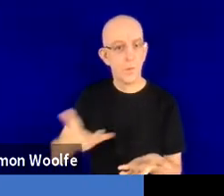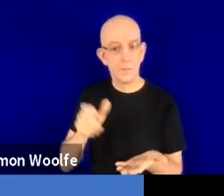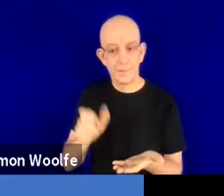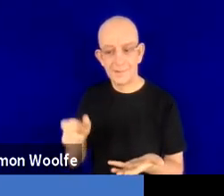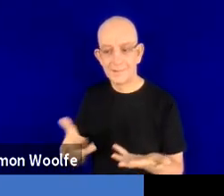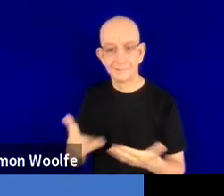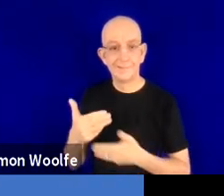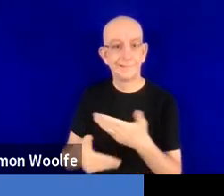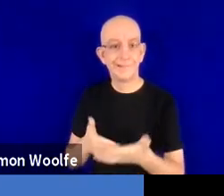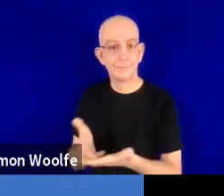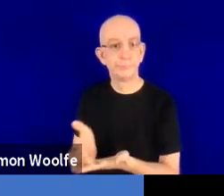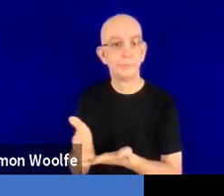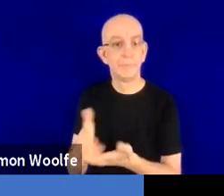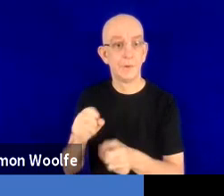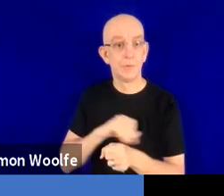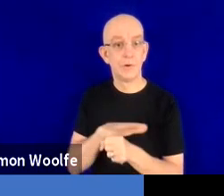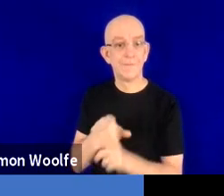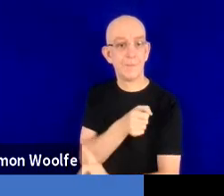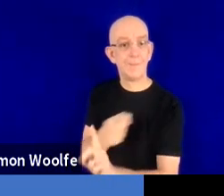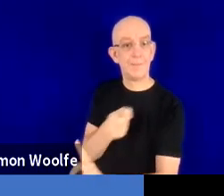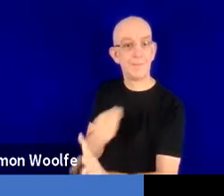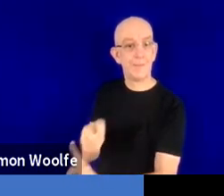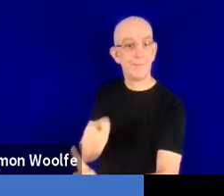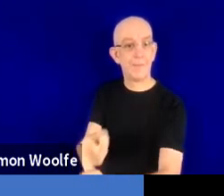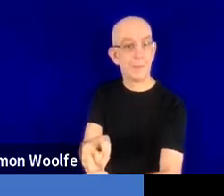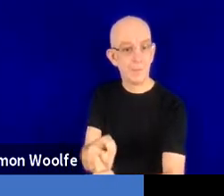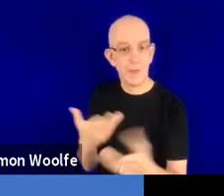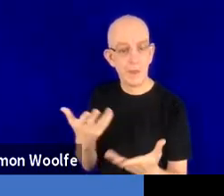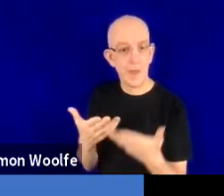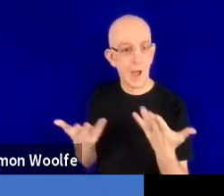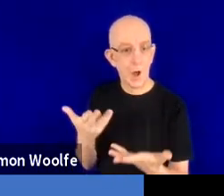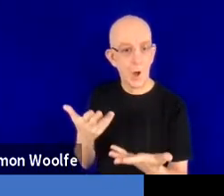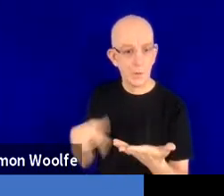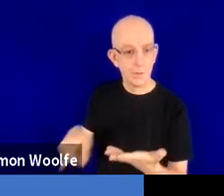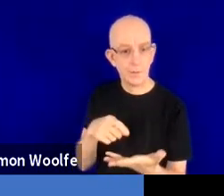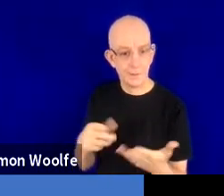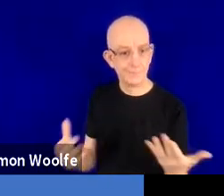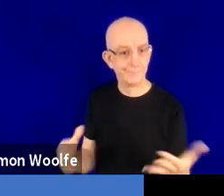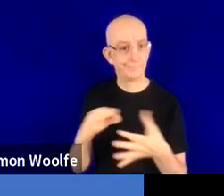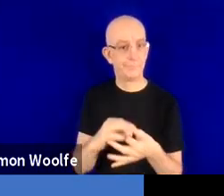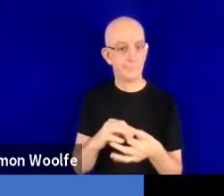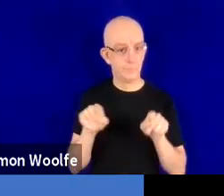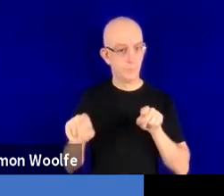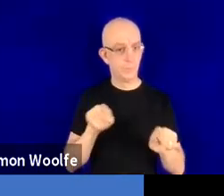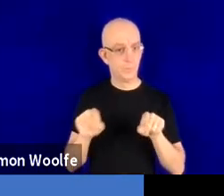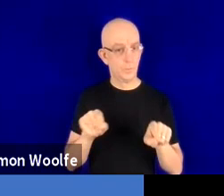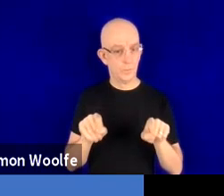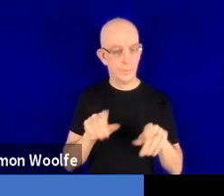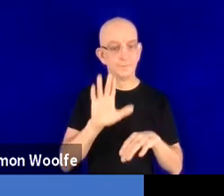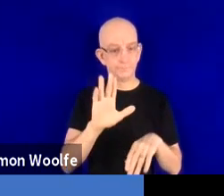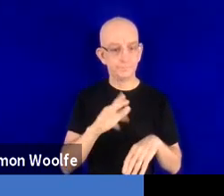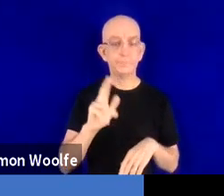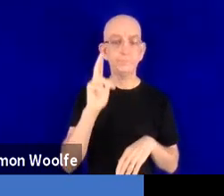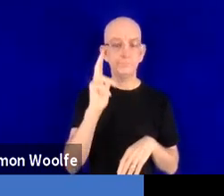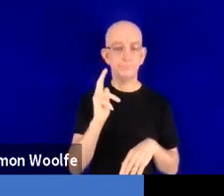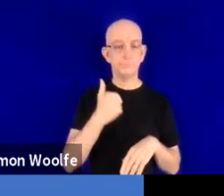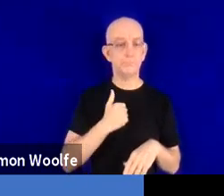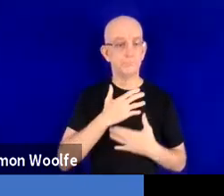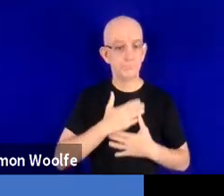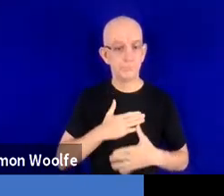So to start, I wanted to take a step back and really just say what is the function of social protection for persons with disabilities?